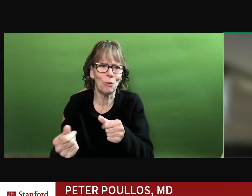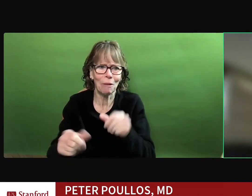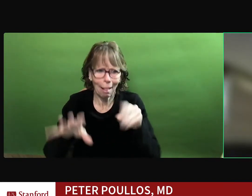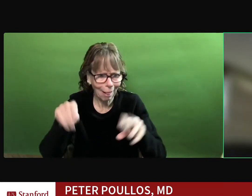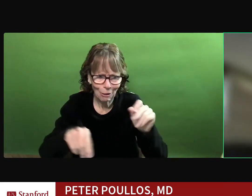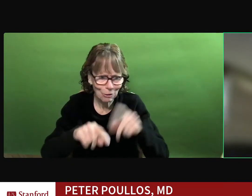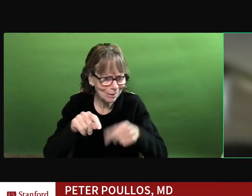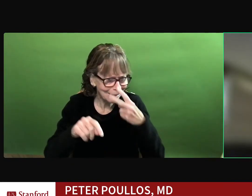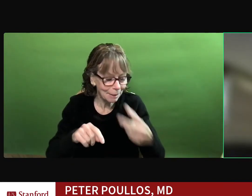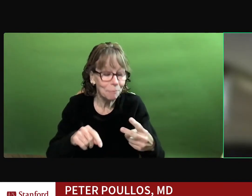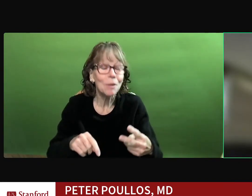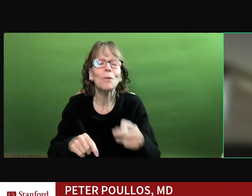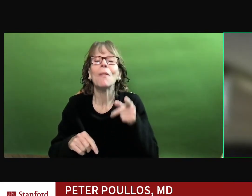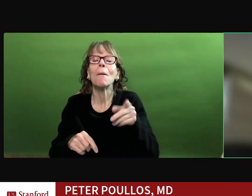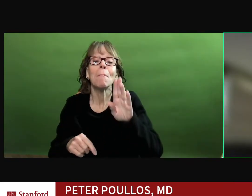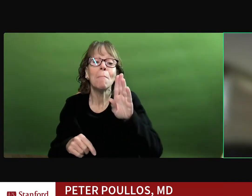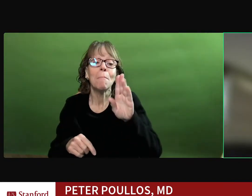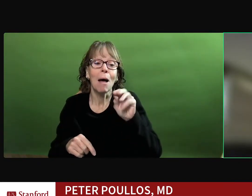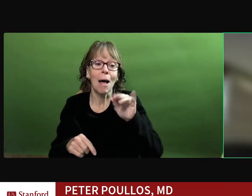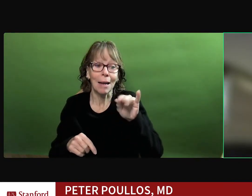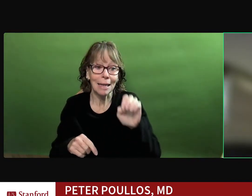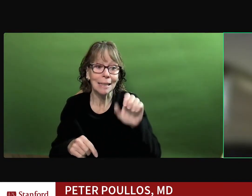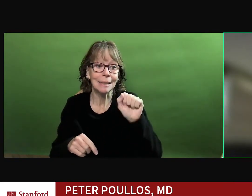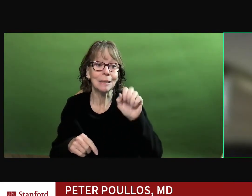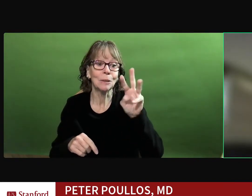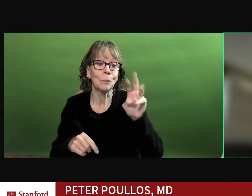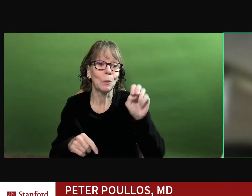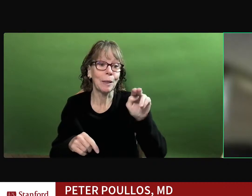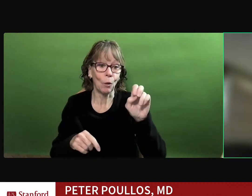keynote presentation for this year's conference. And thank you, Bonnie,